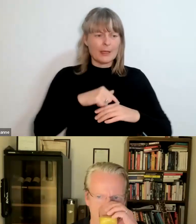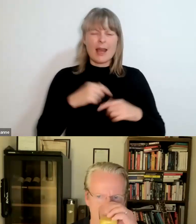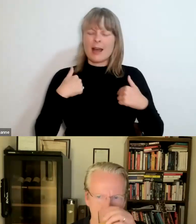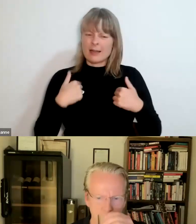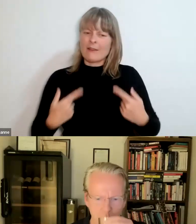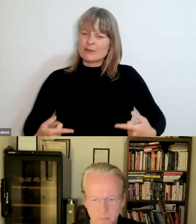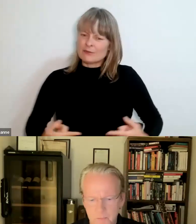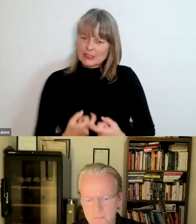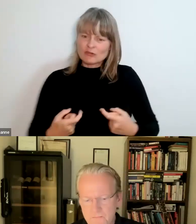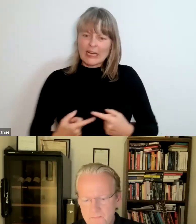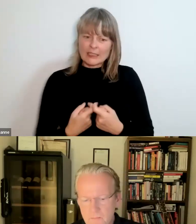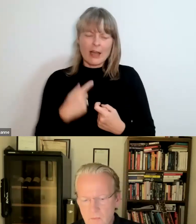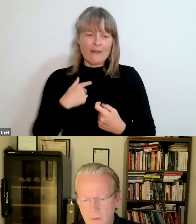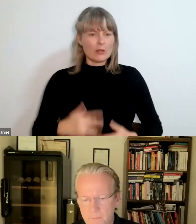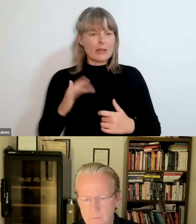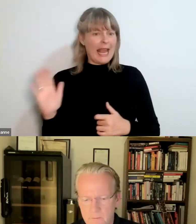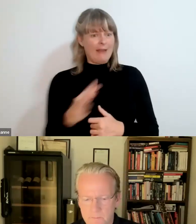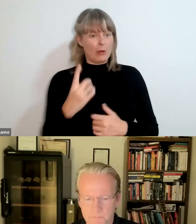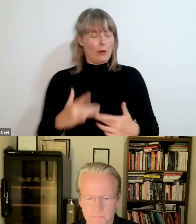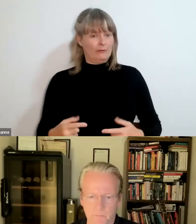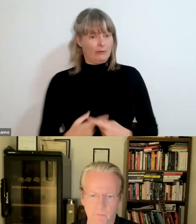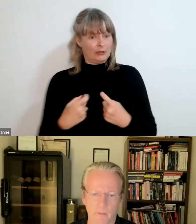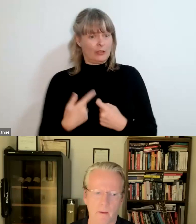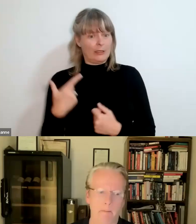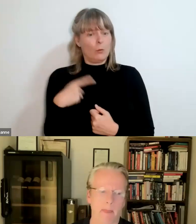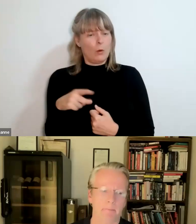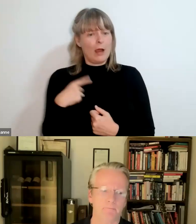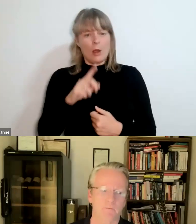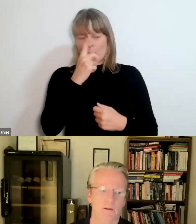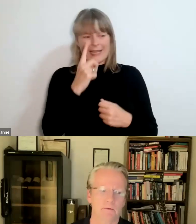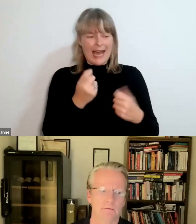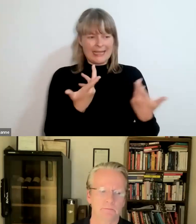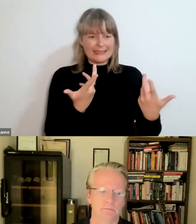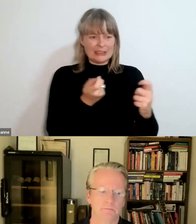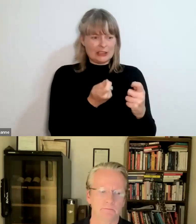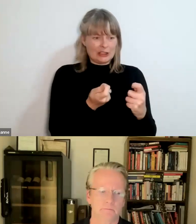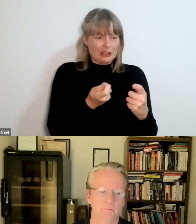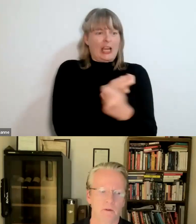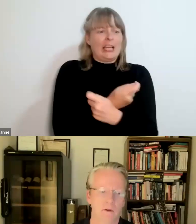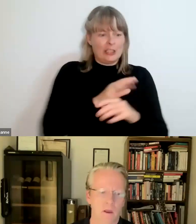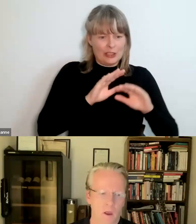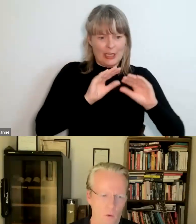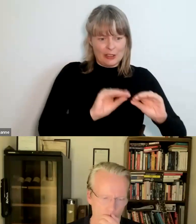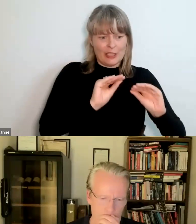that can actually make a difference to children's lives. And Pasi and I came together, how is it possible that we